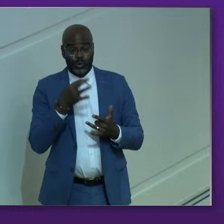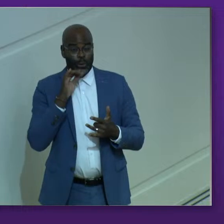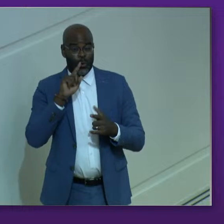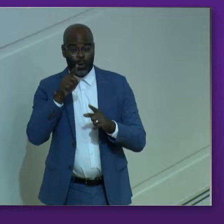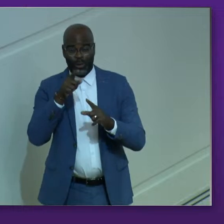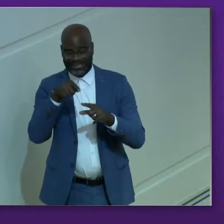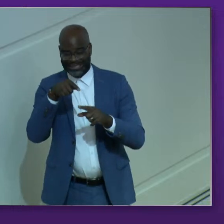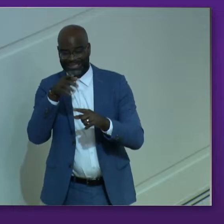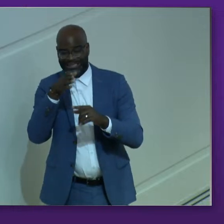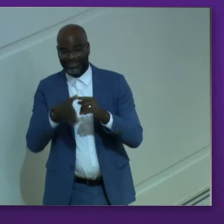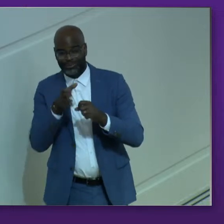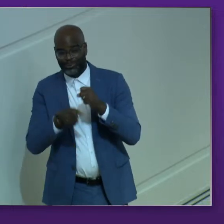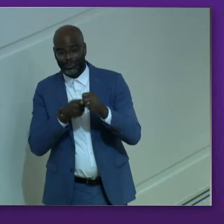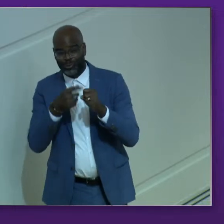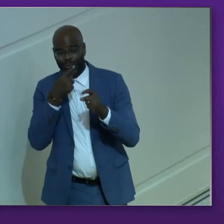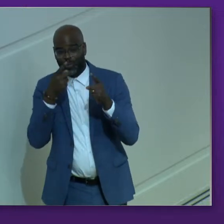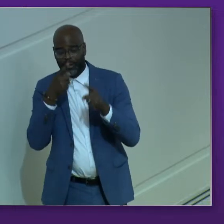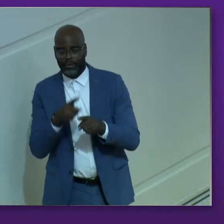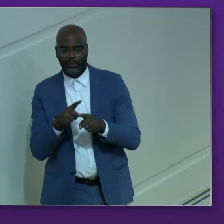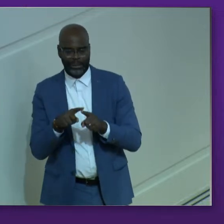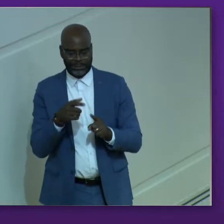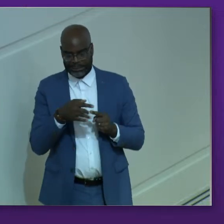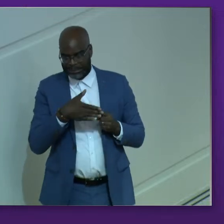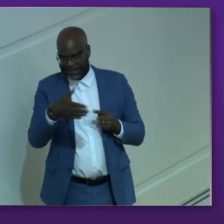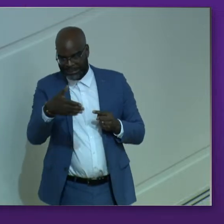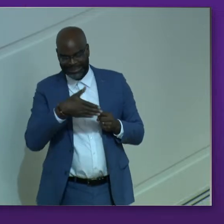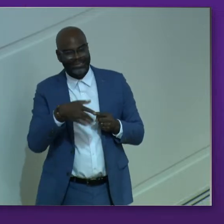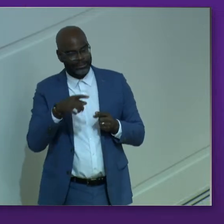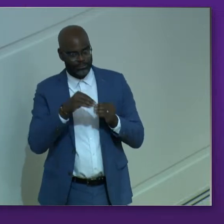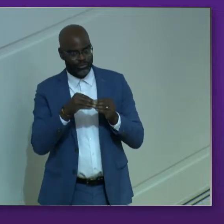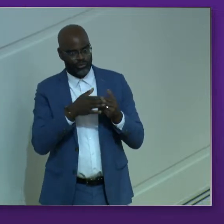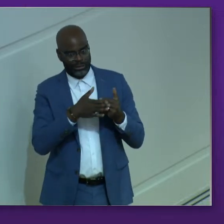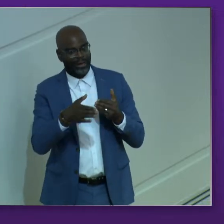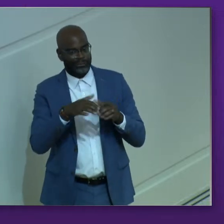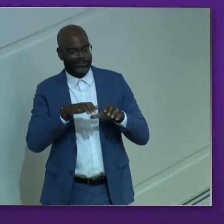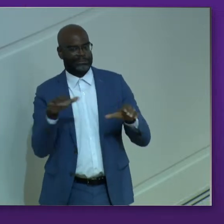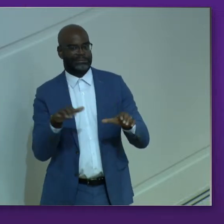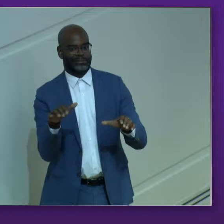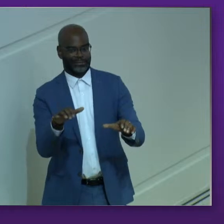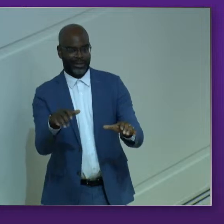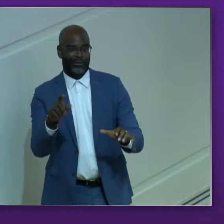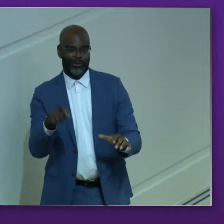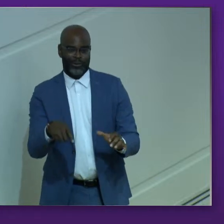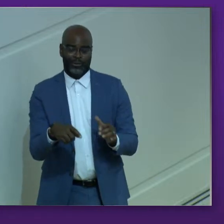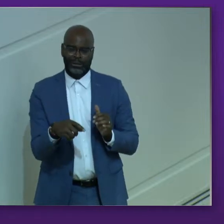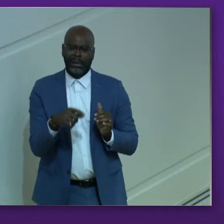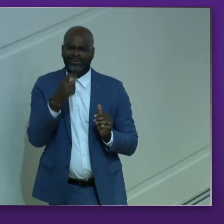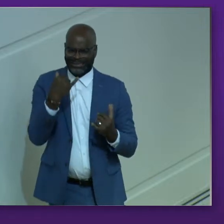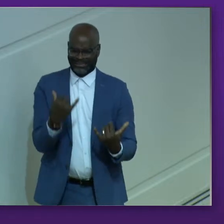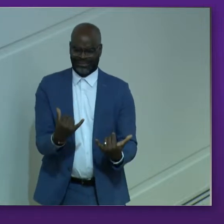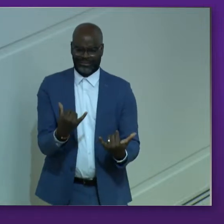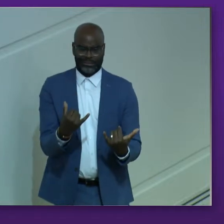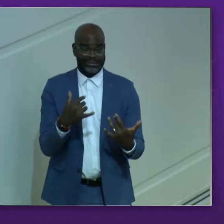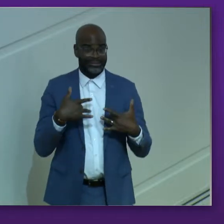KICK IN. AS THE FINISH LINE IS IN SIGHT.